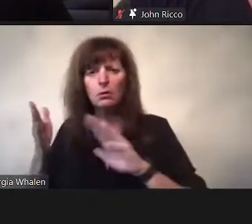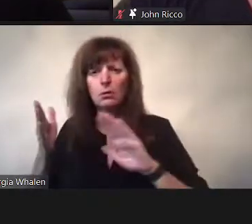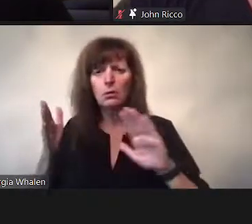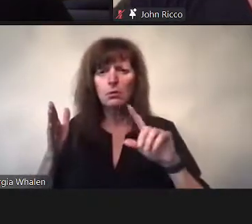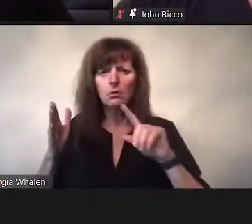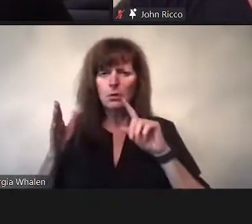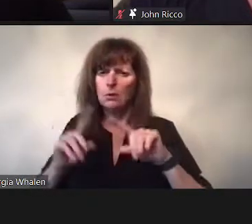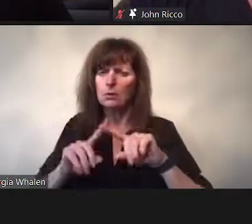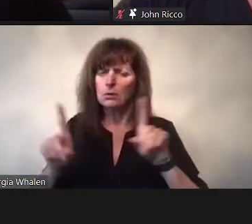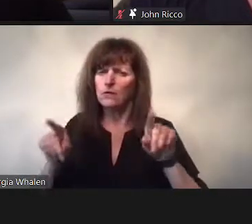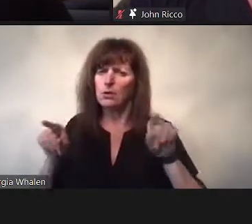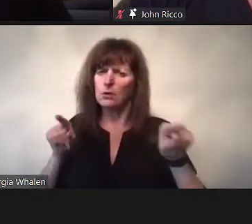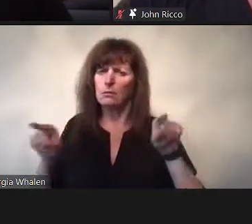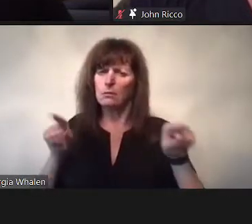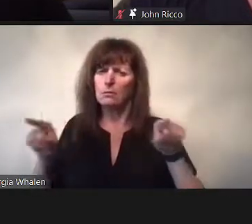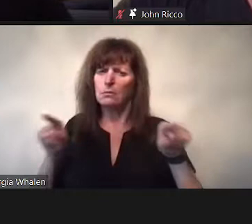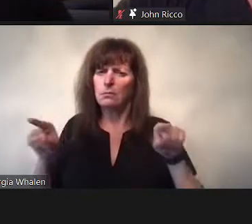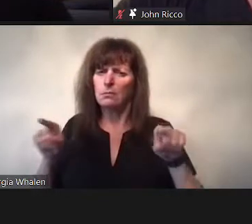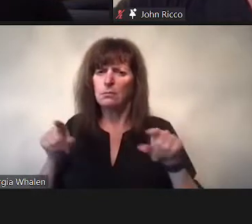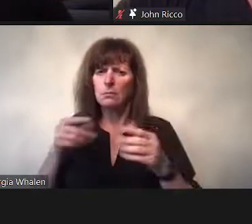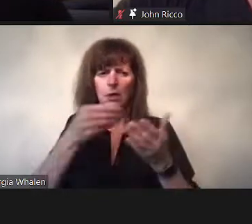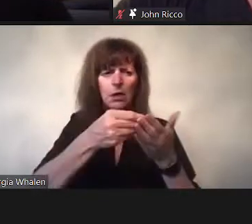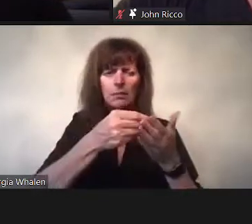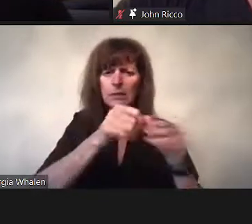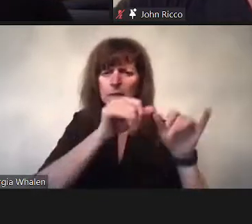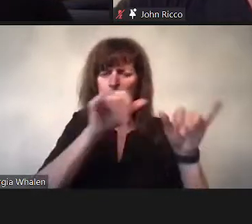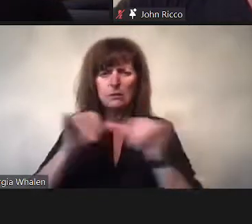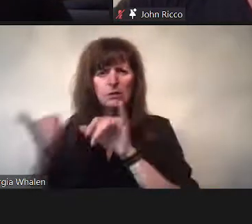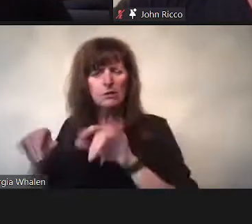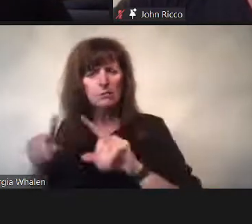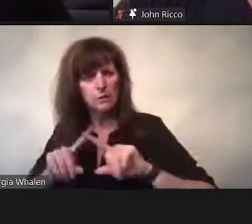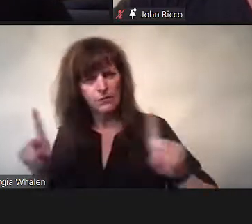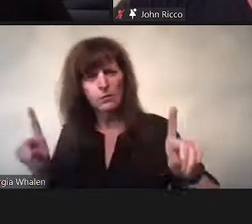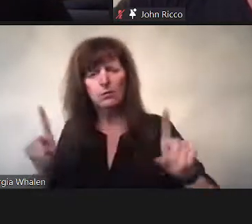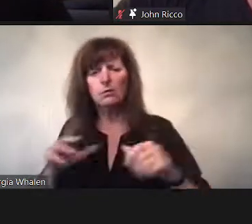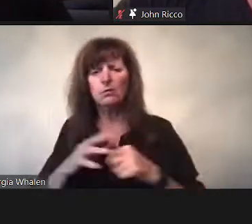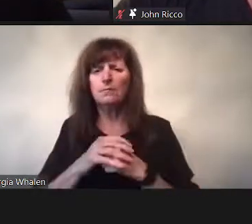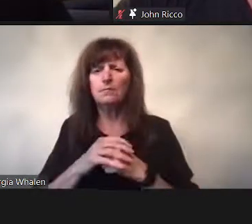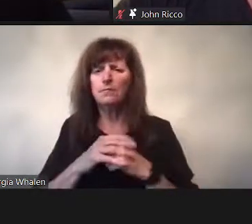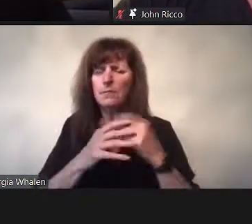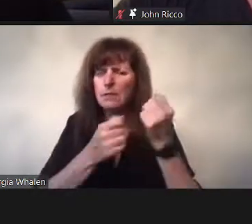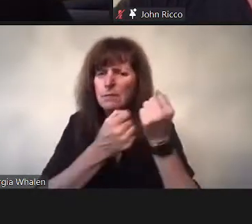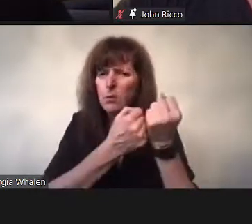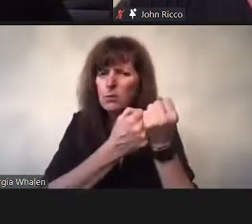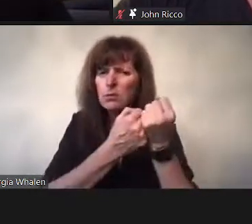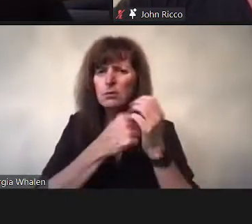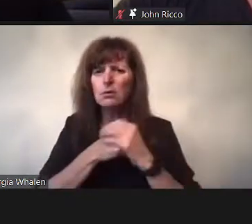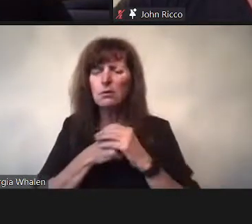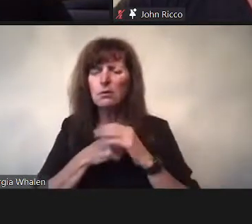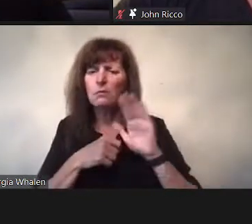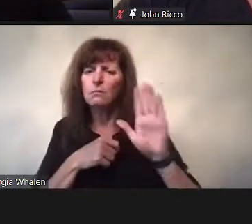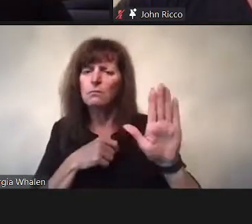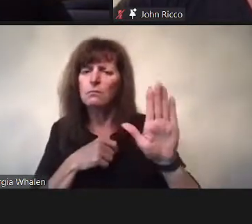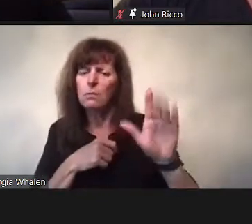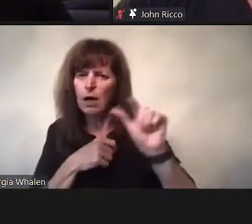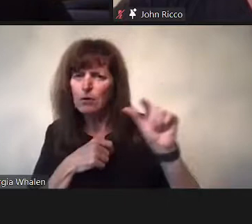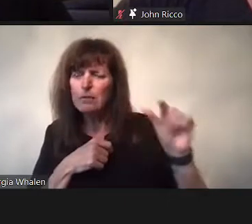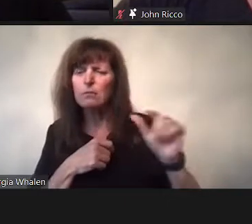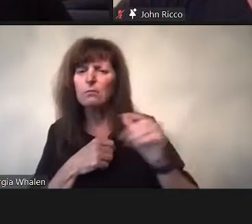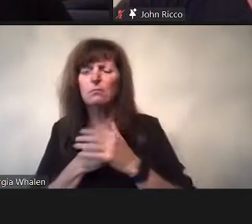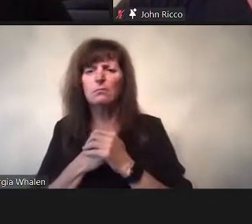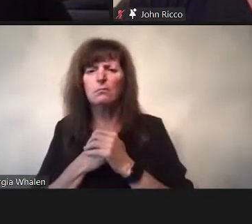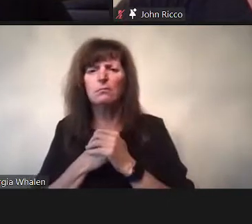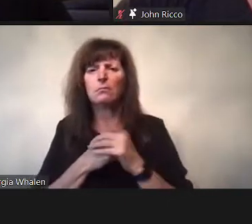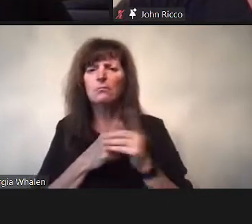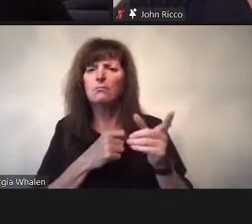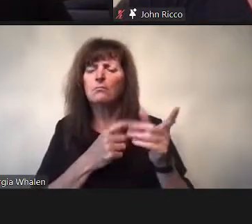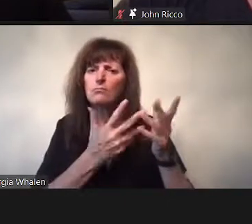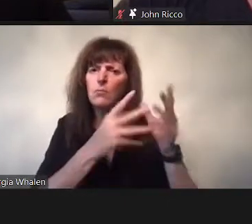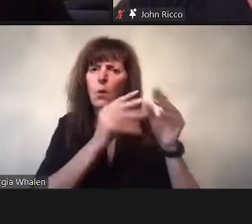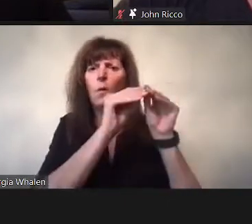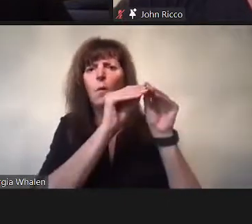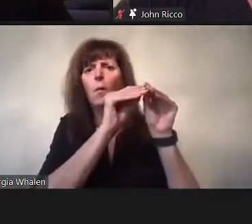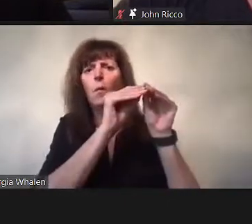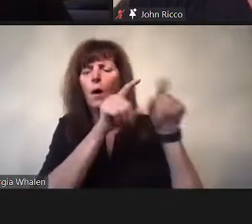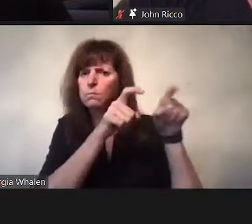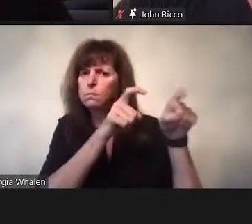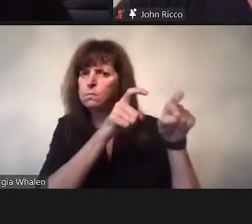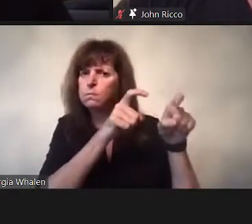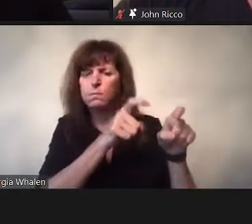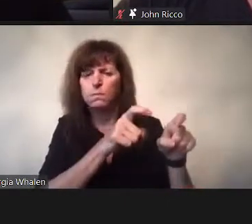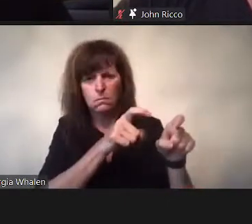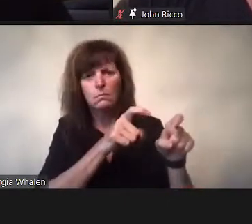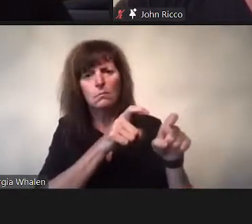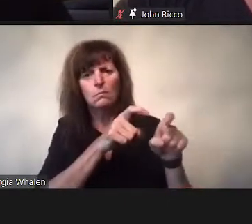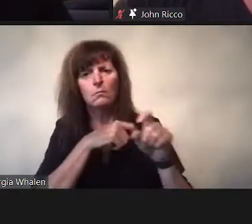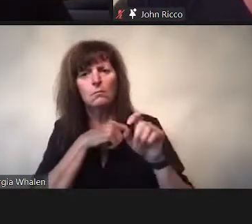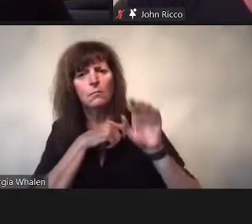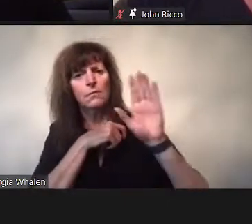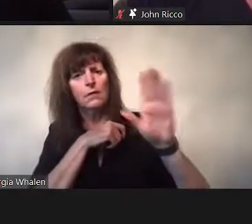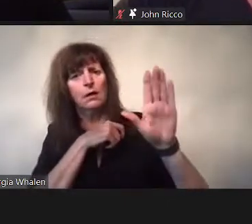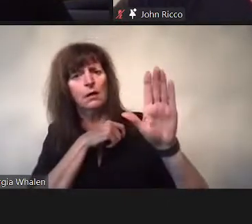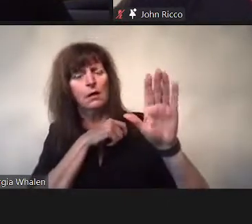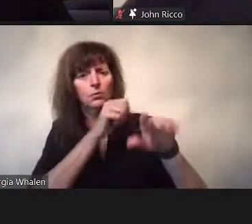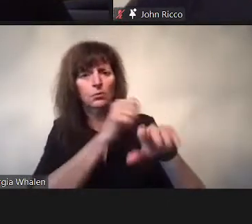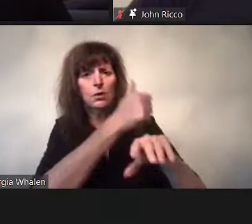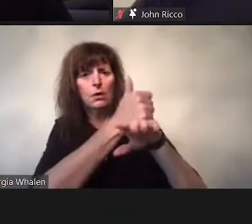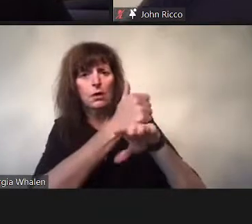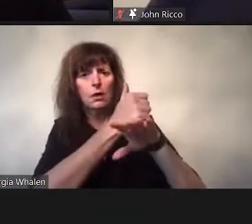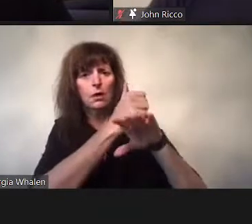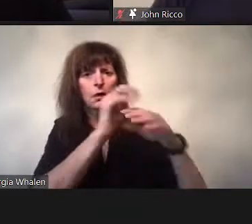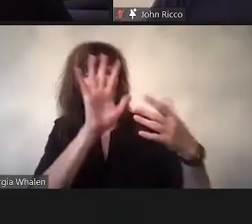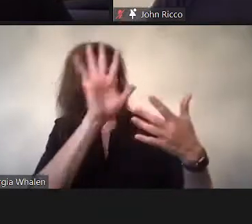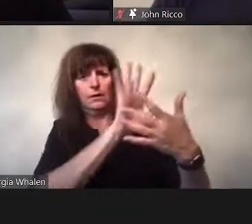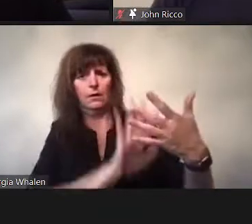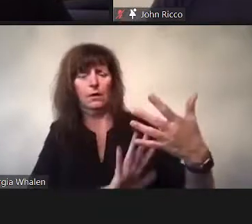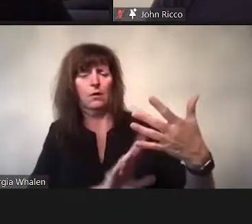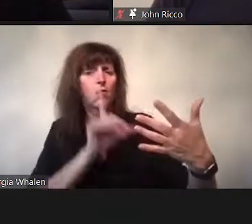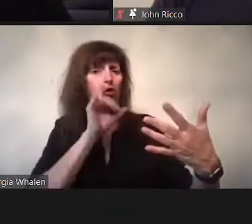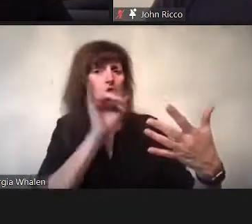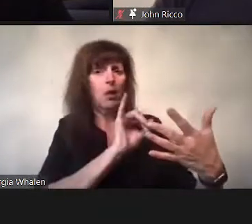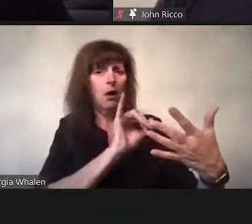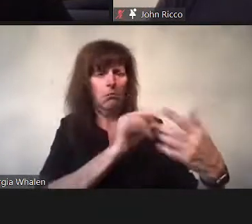But the conflation of communism that is and isn’t, but the play into one another